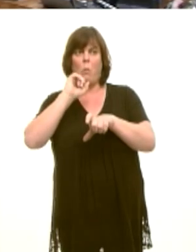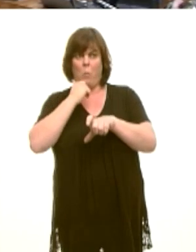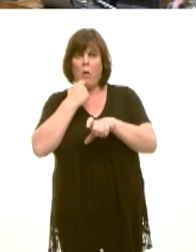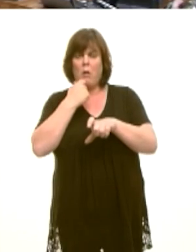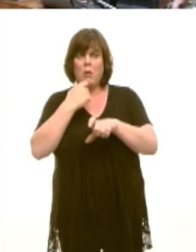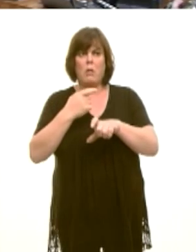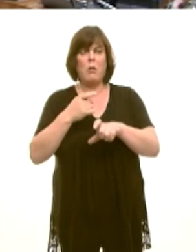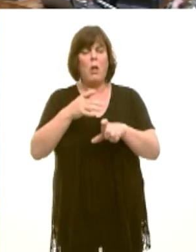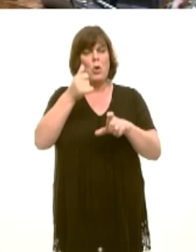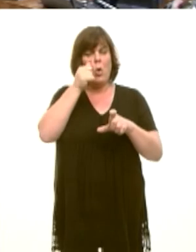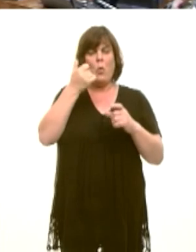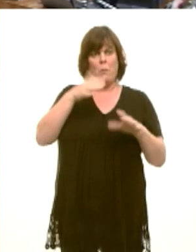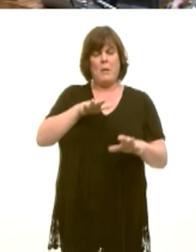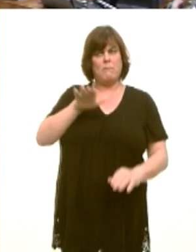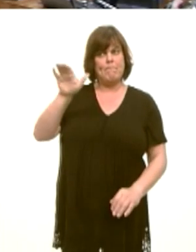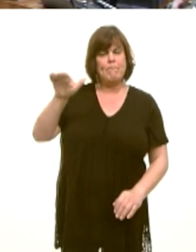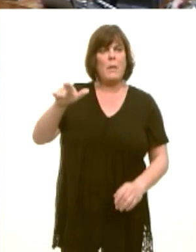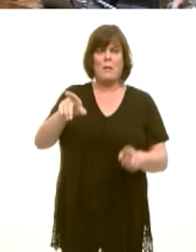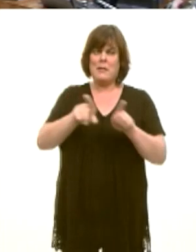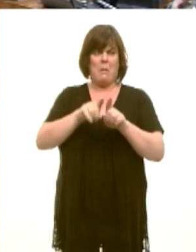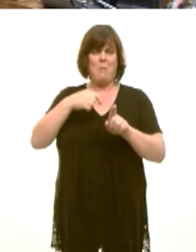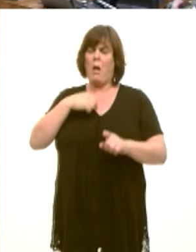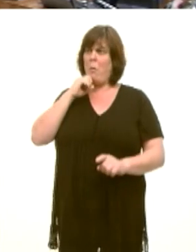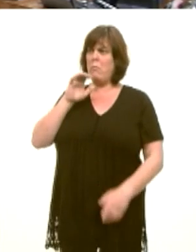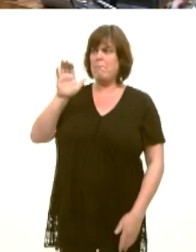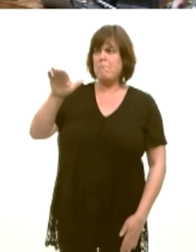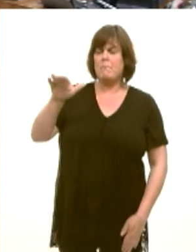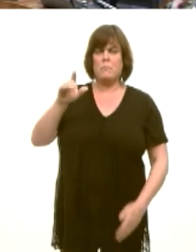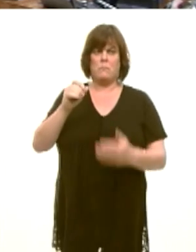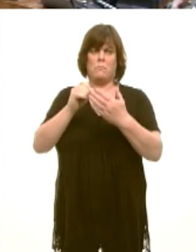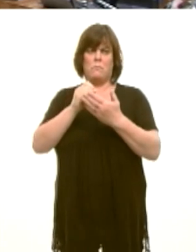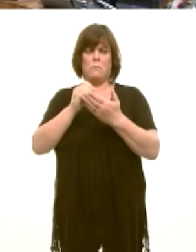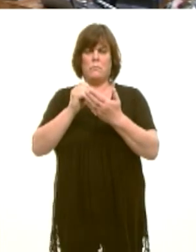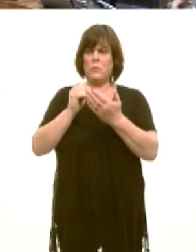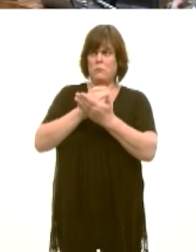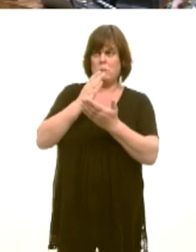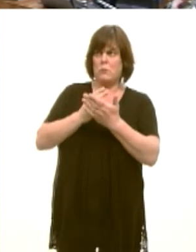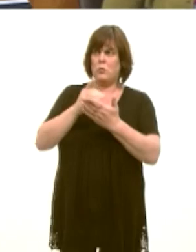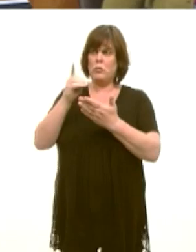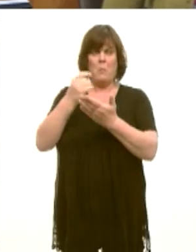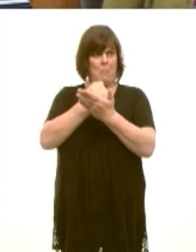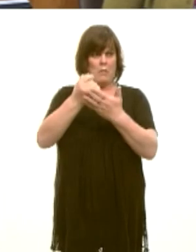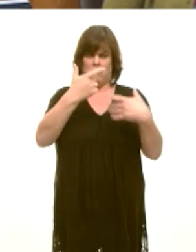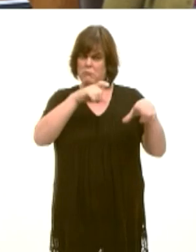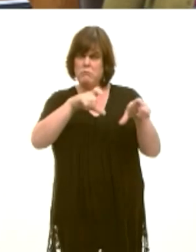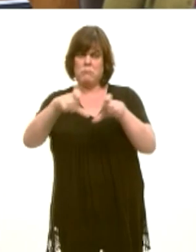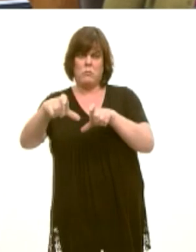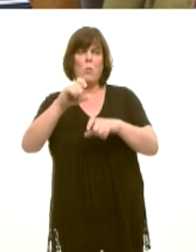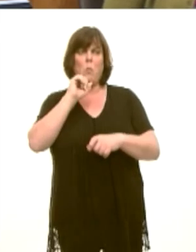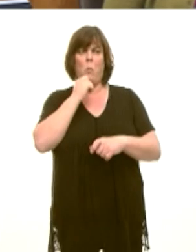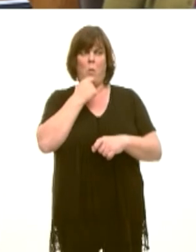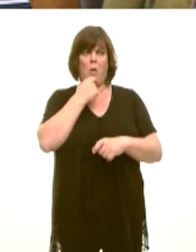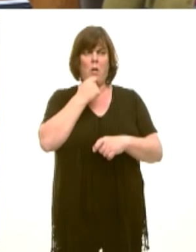branches, and I will join with her in her view, that is correct, that the code of practice